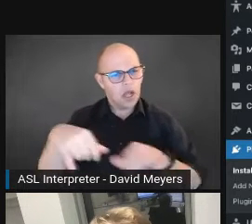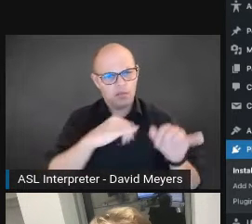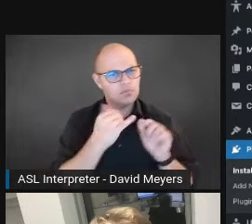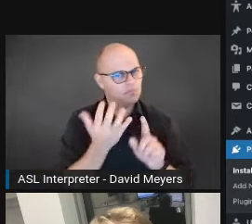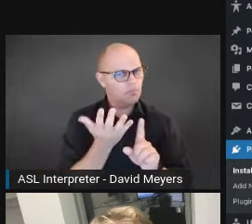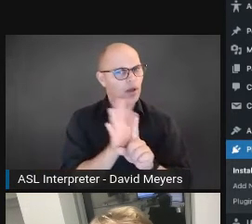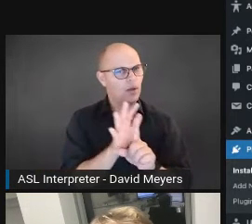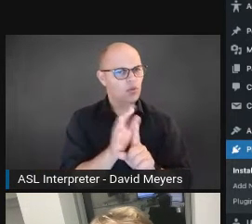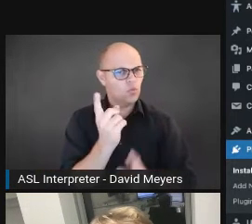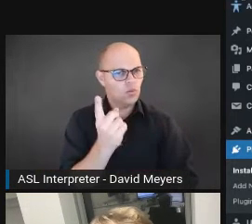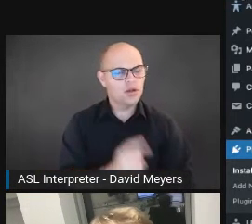Let's activate this plugin.